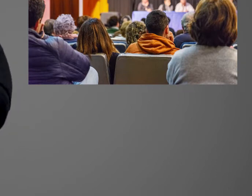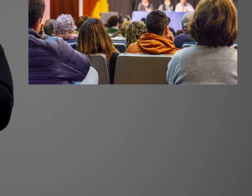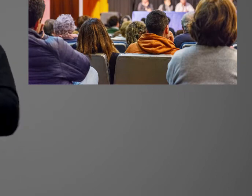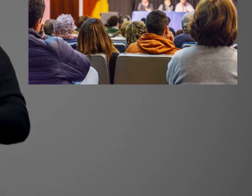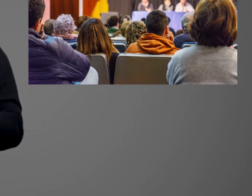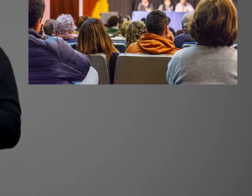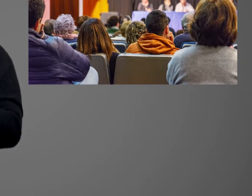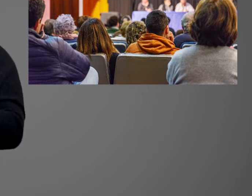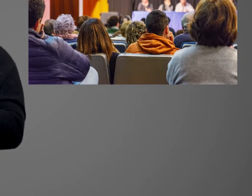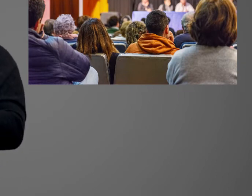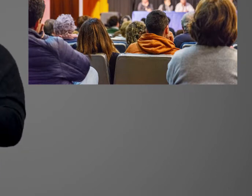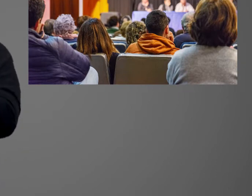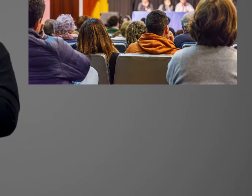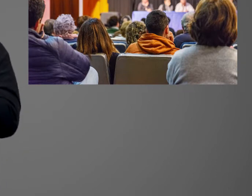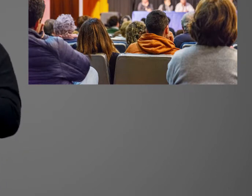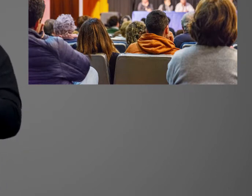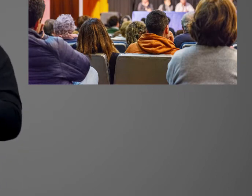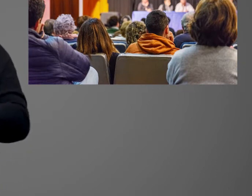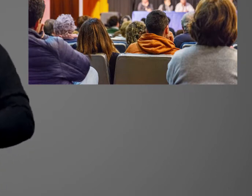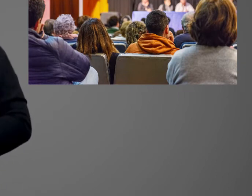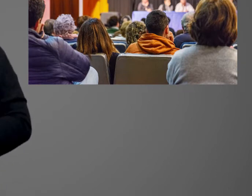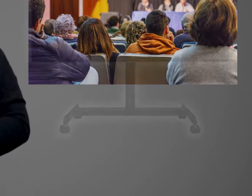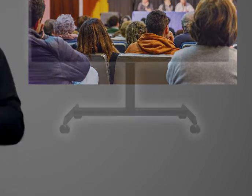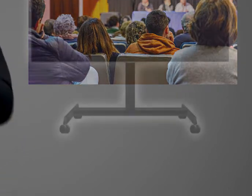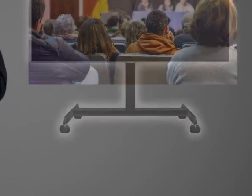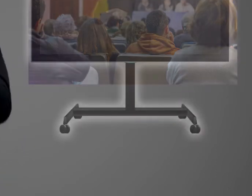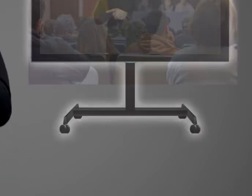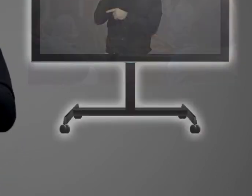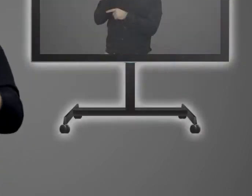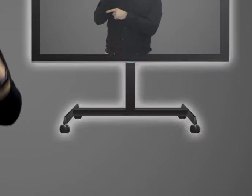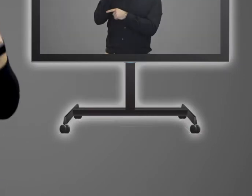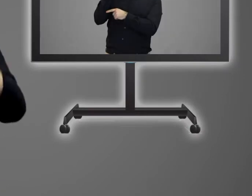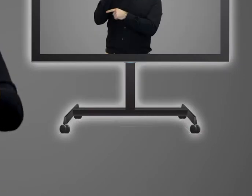and recommended an agency I've used in the past.